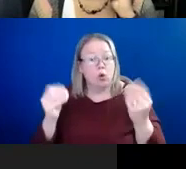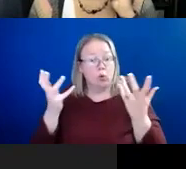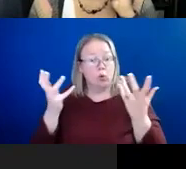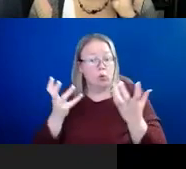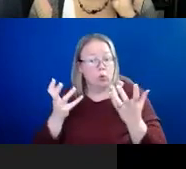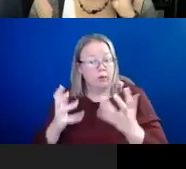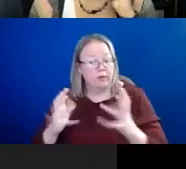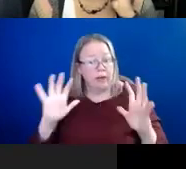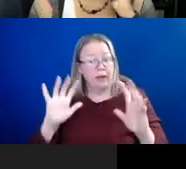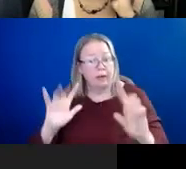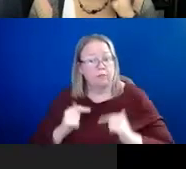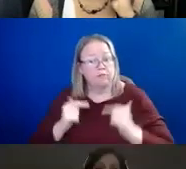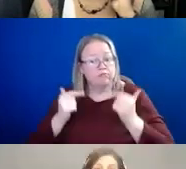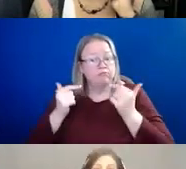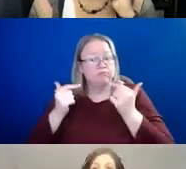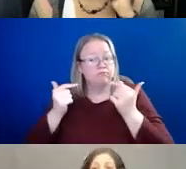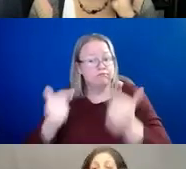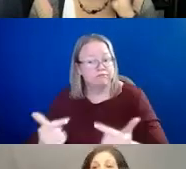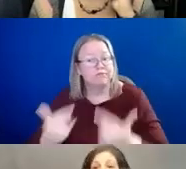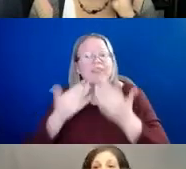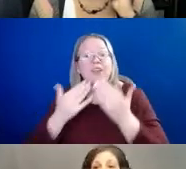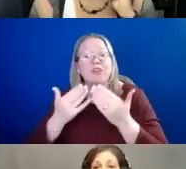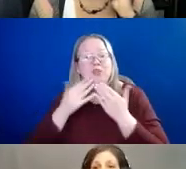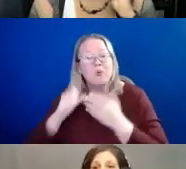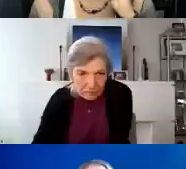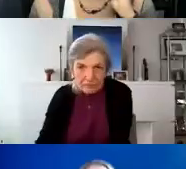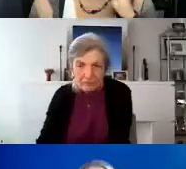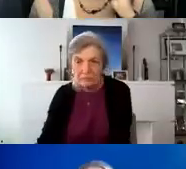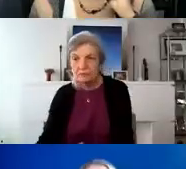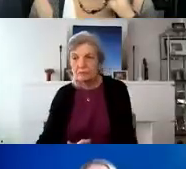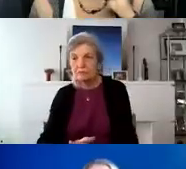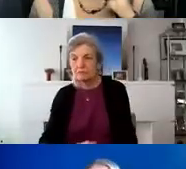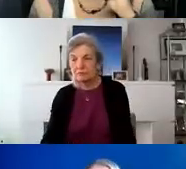pass it back and I appreciate you all for your learning and listening.